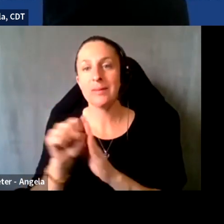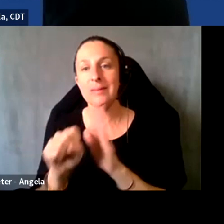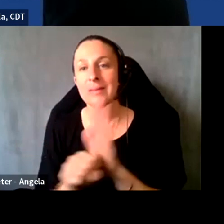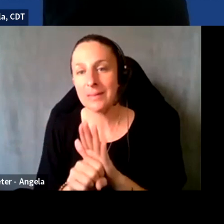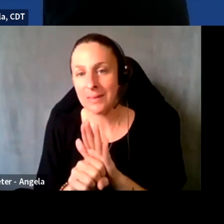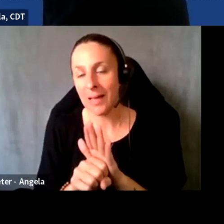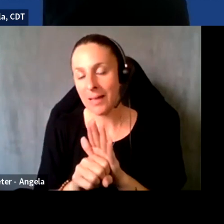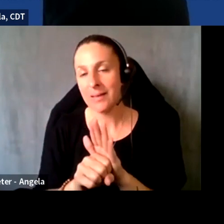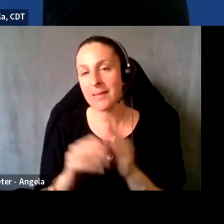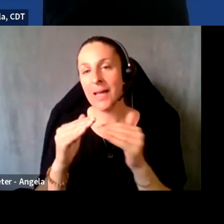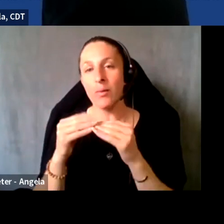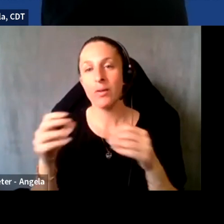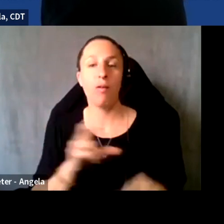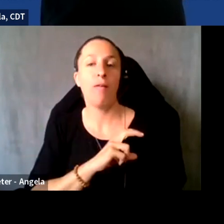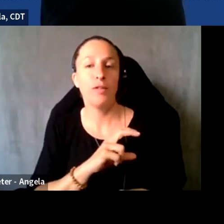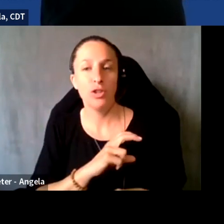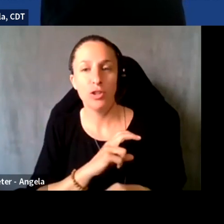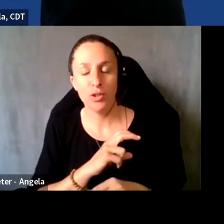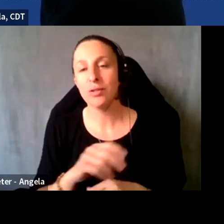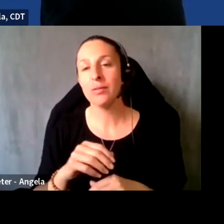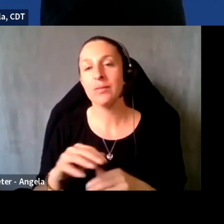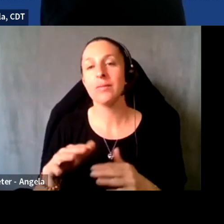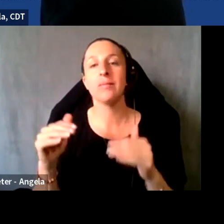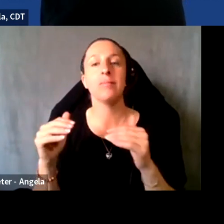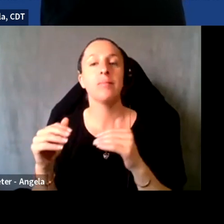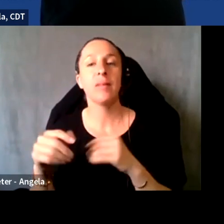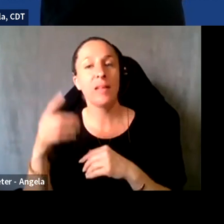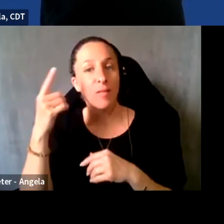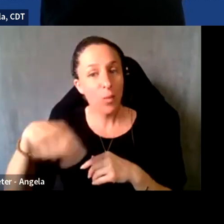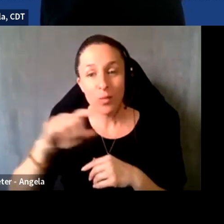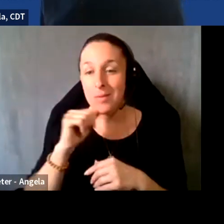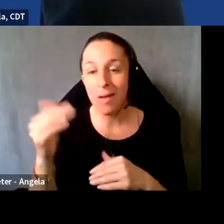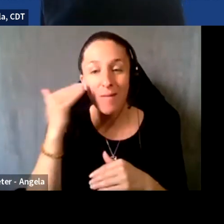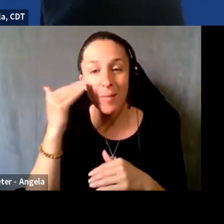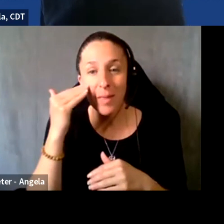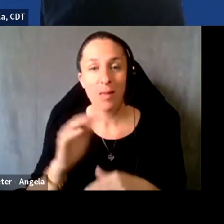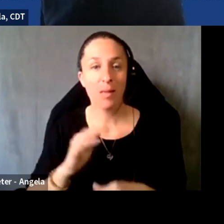Agency, GovOps. For those of you that might not be familiar with the role, it's a newly…it's